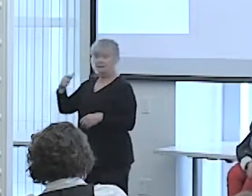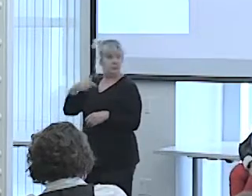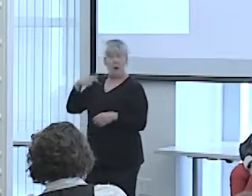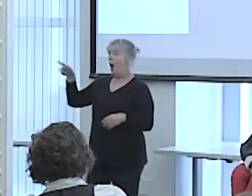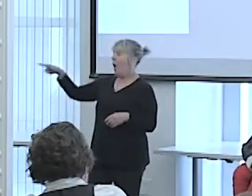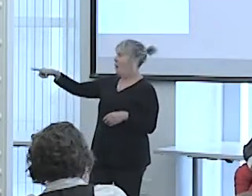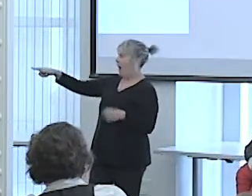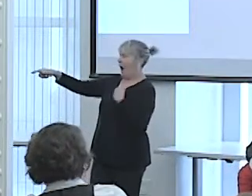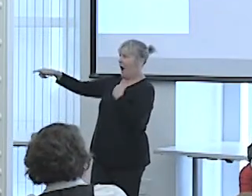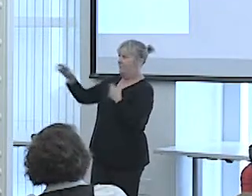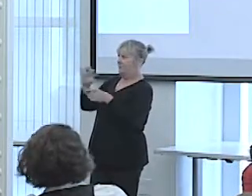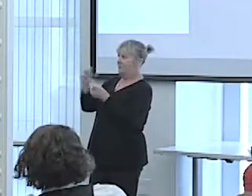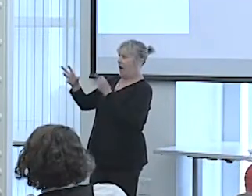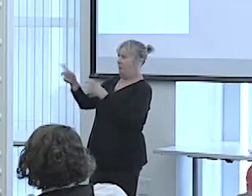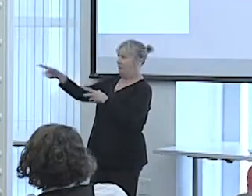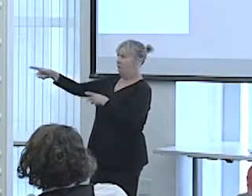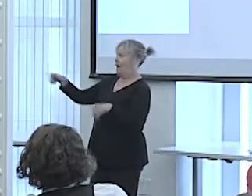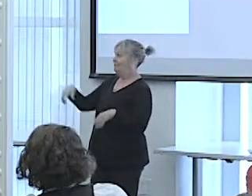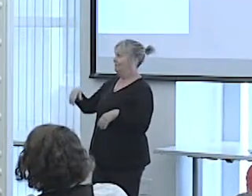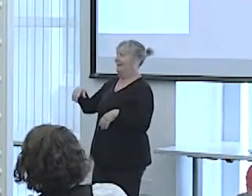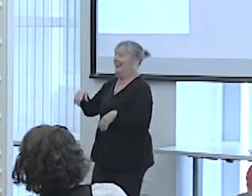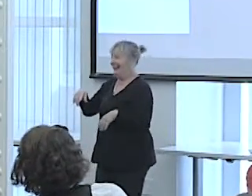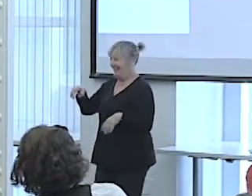is that a lot of kink here is illegal